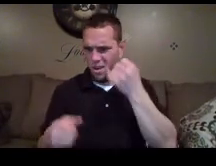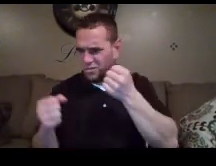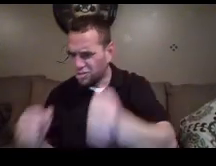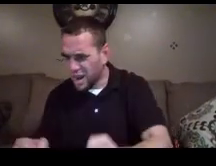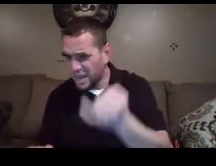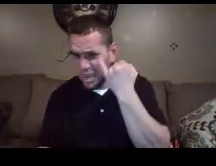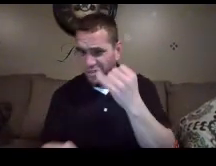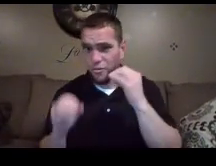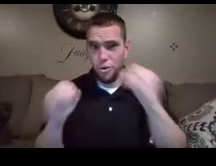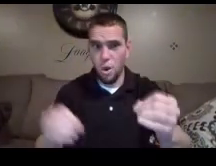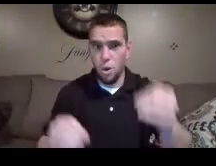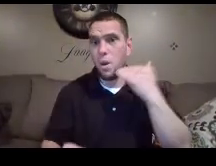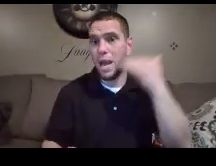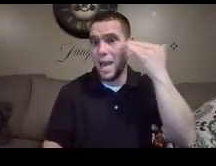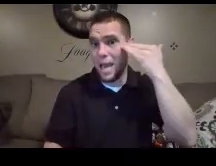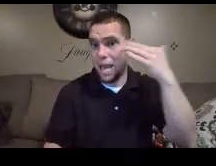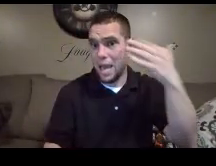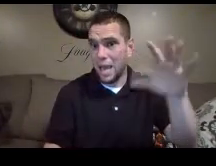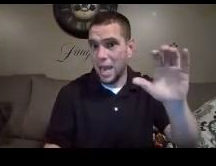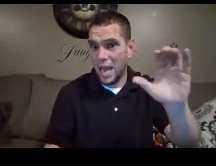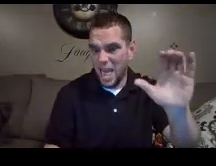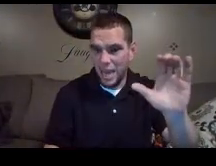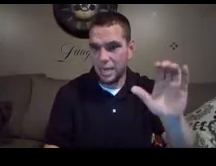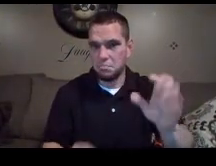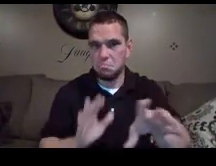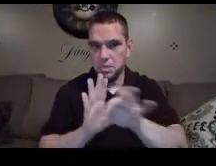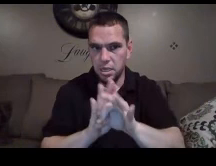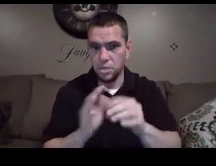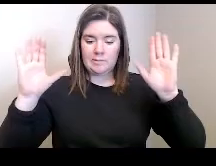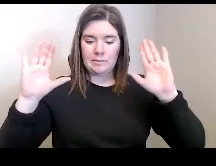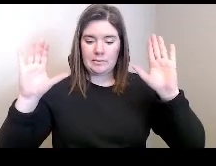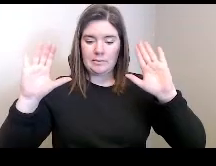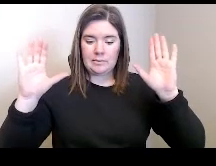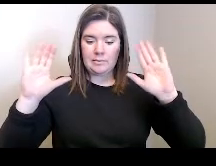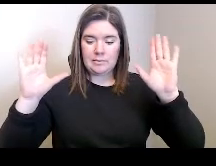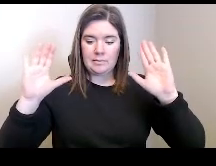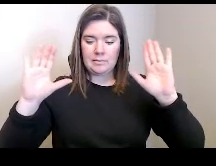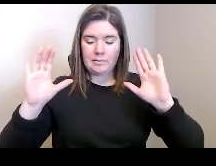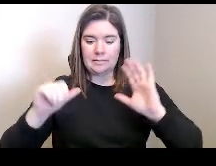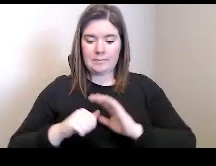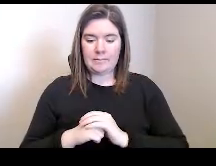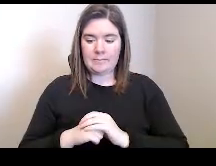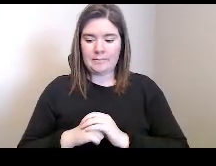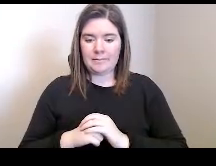So, what I'm going to do is actually just copy this top row and cut it out.